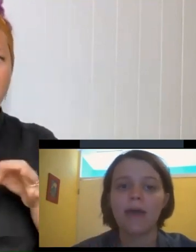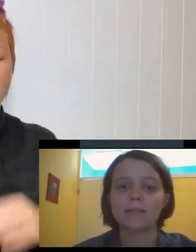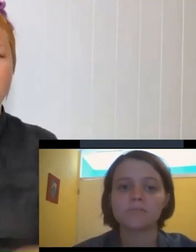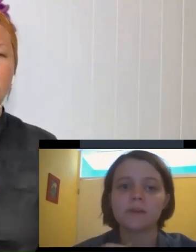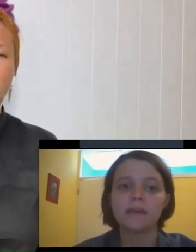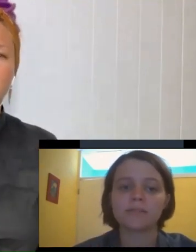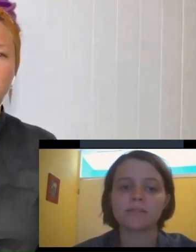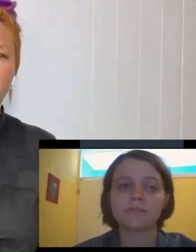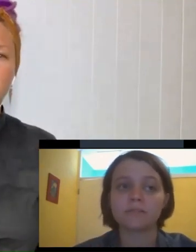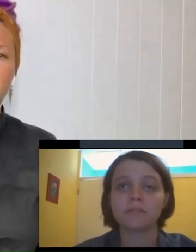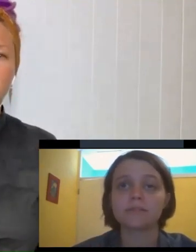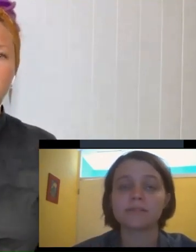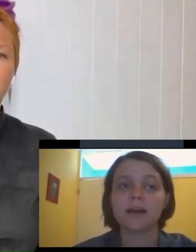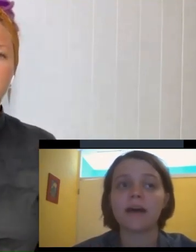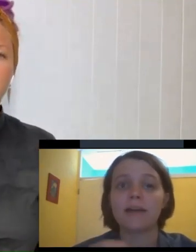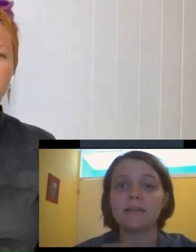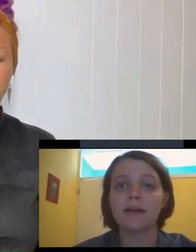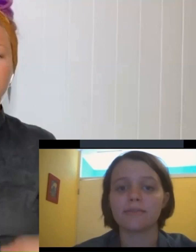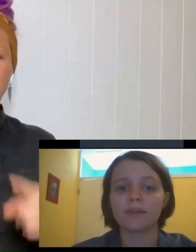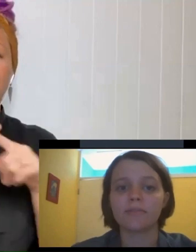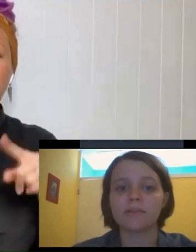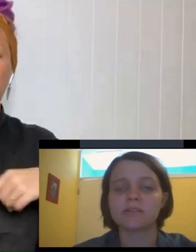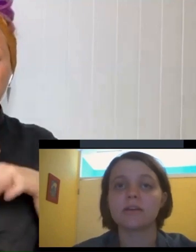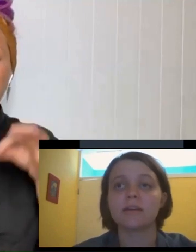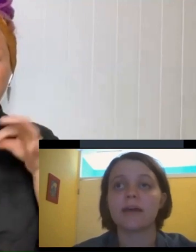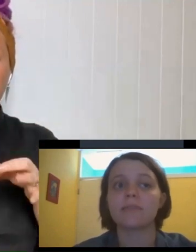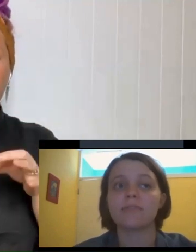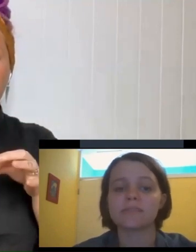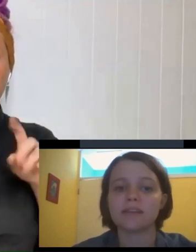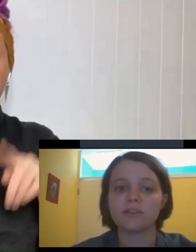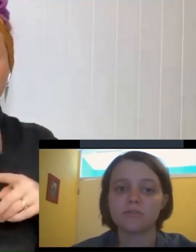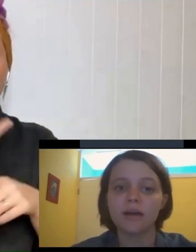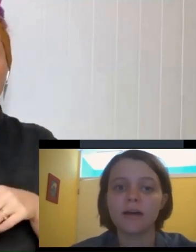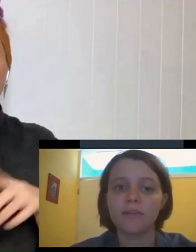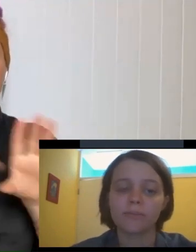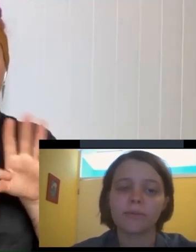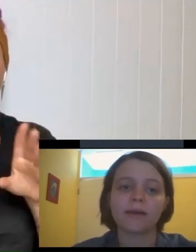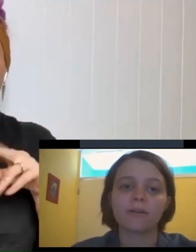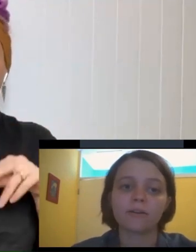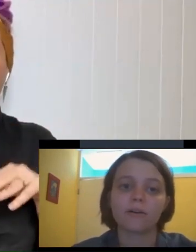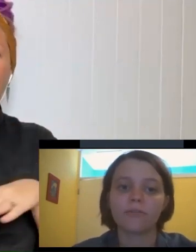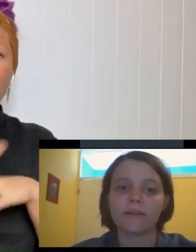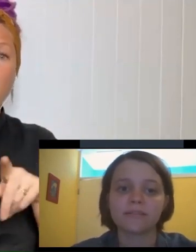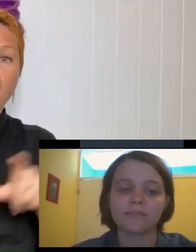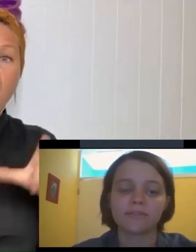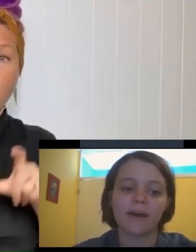And we decide at the start of each year, like if there's any new classes we'd like Corro' to offer and stuff like